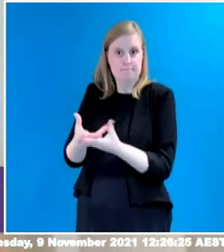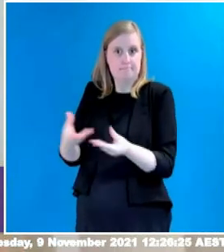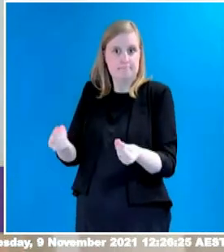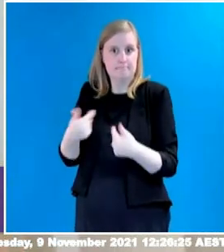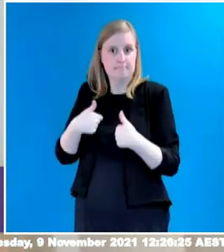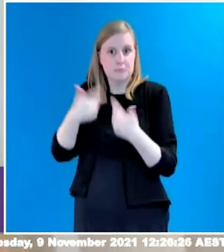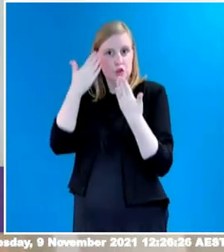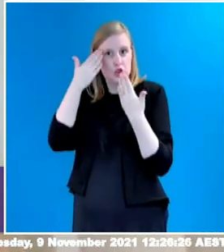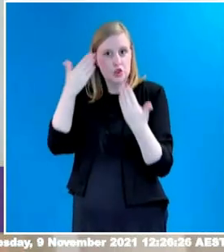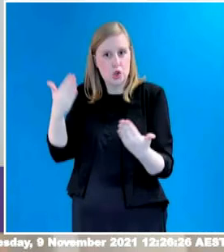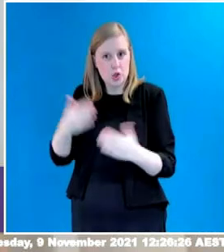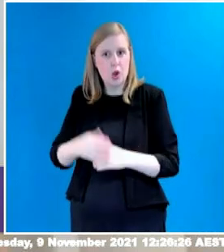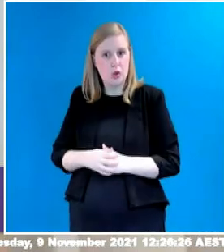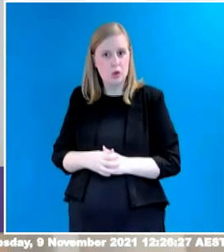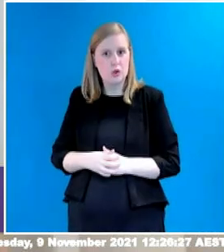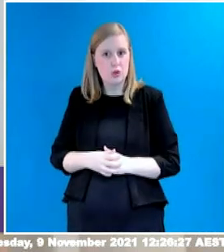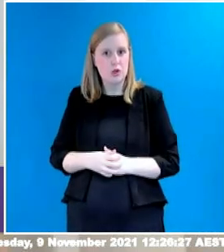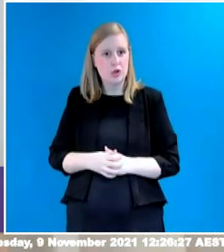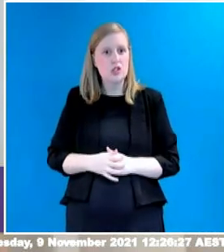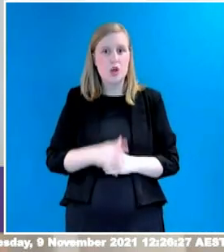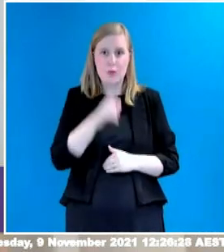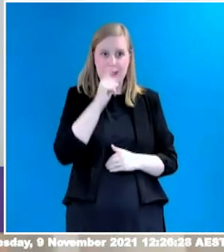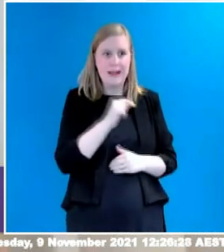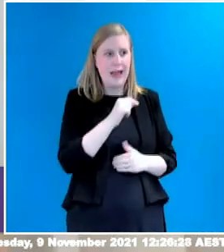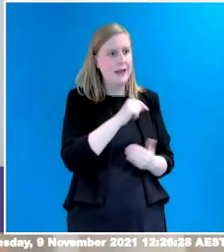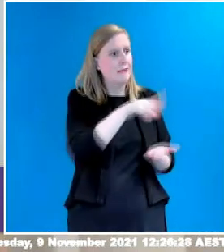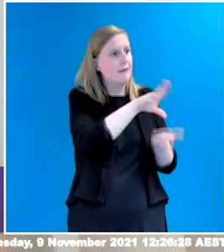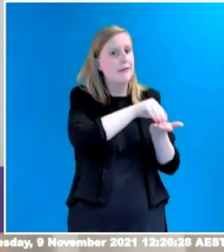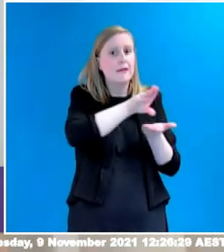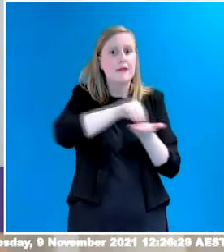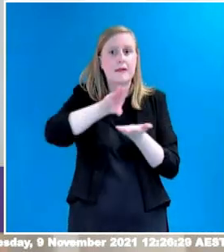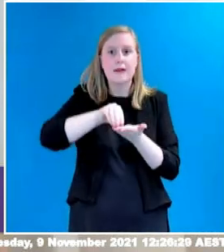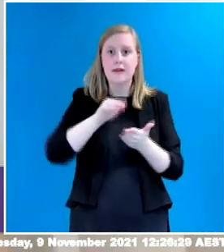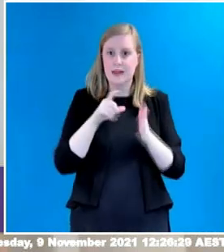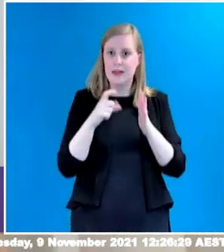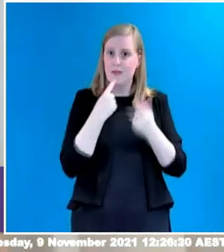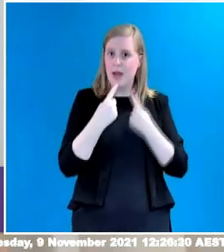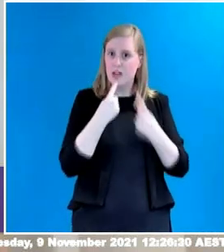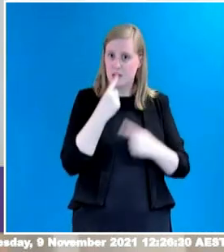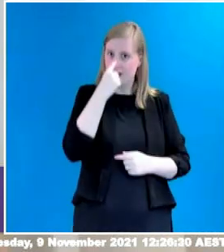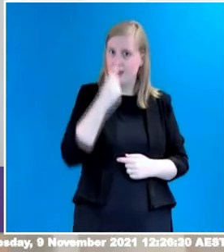their members but they are not collecting that data about who is openly identifying as disabled.